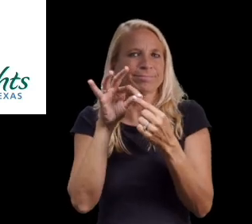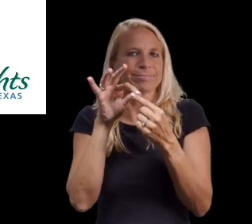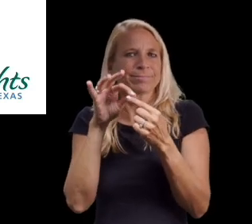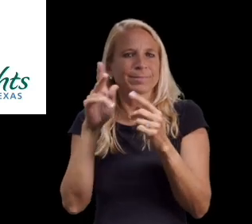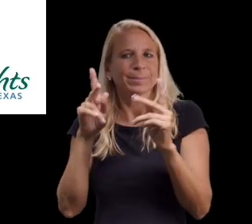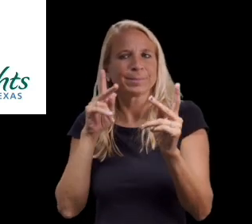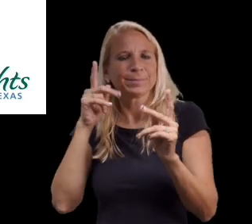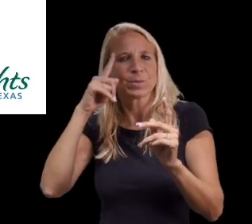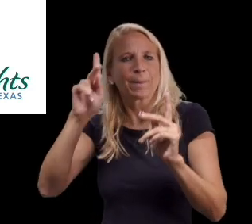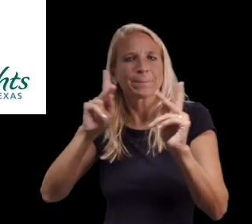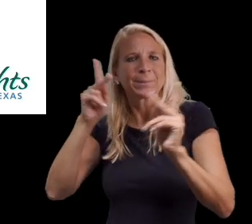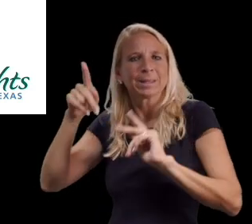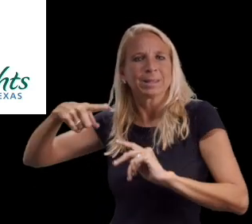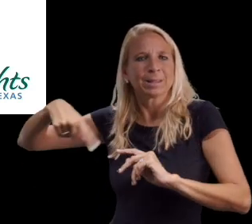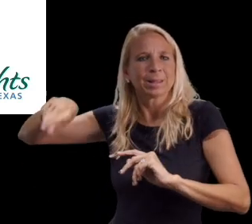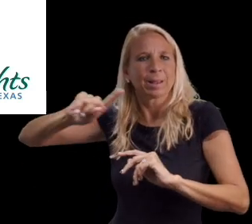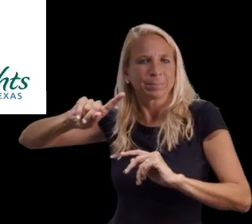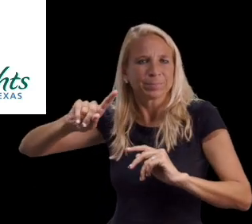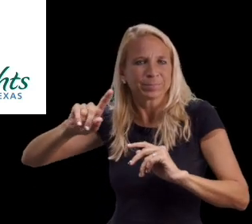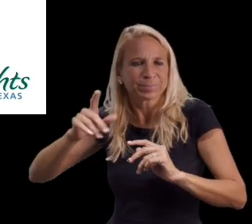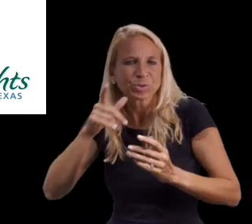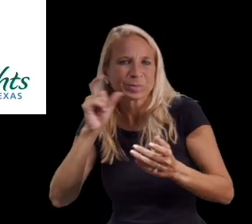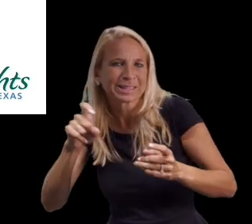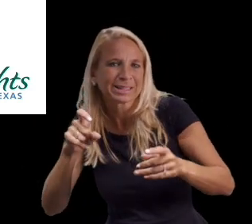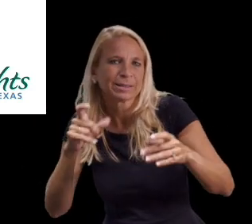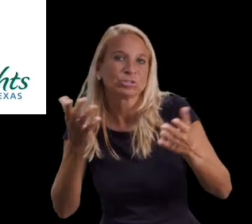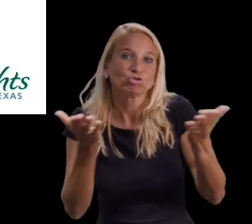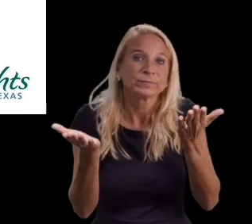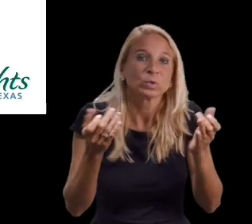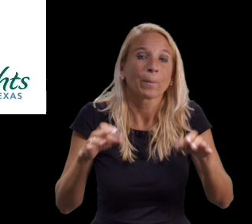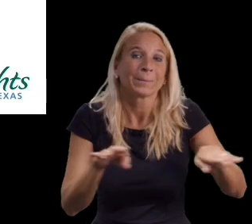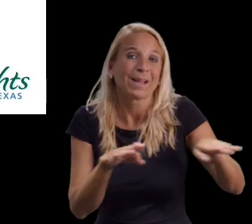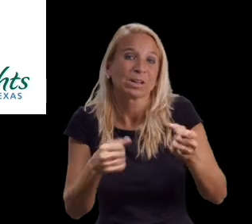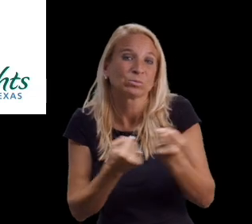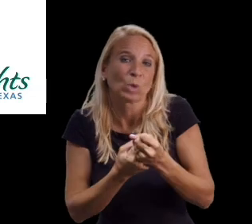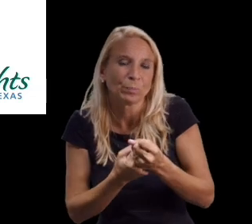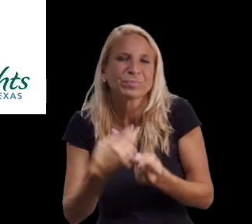to people doing consumer directed services or behavioral supports.